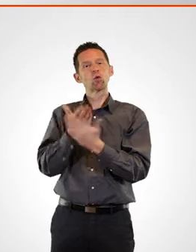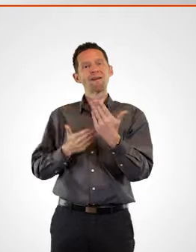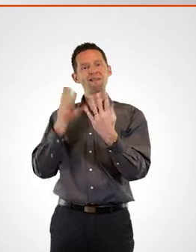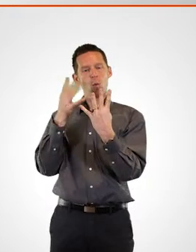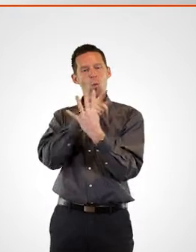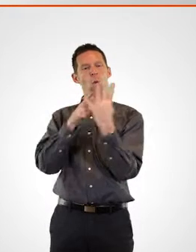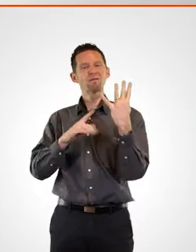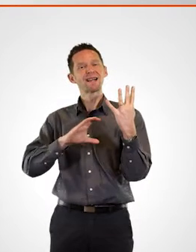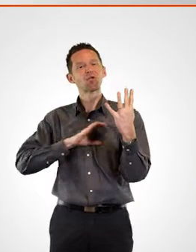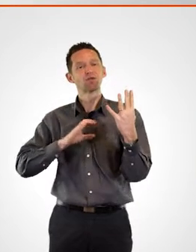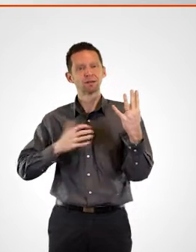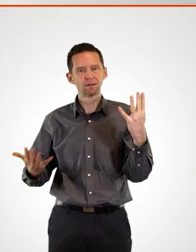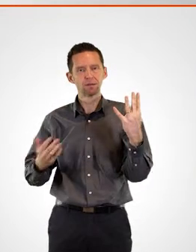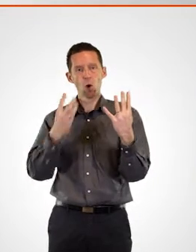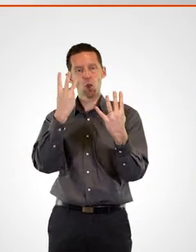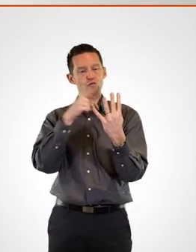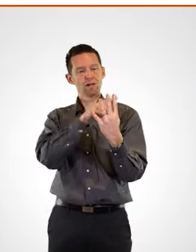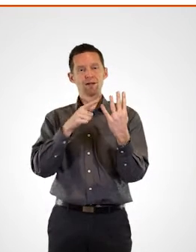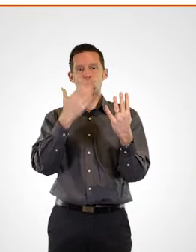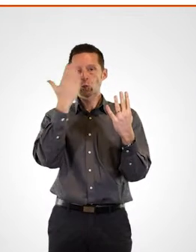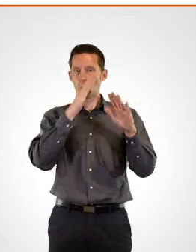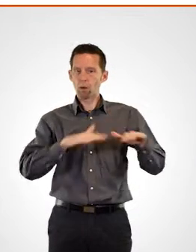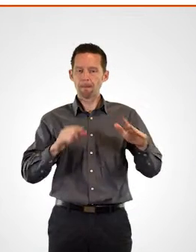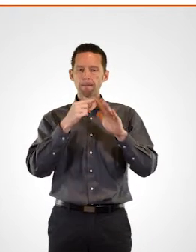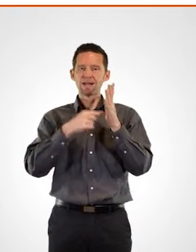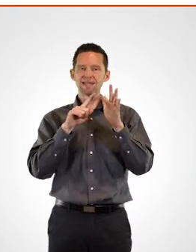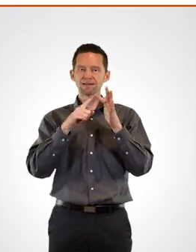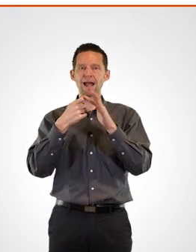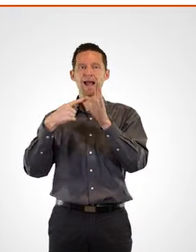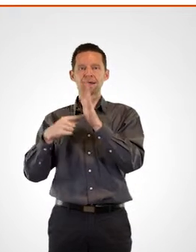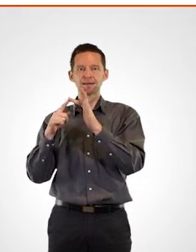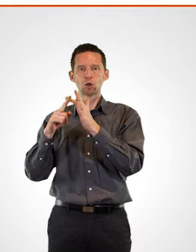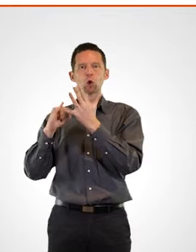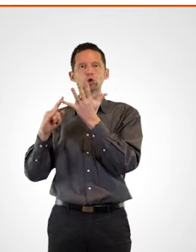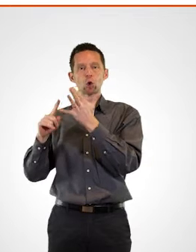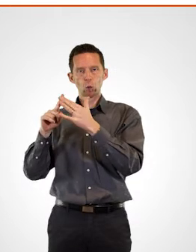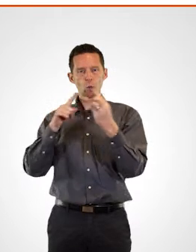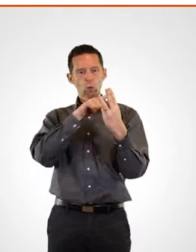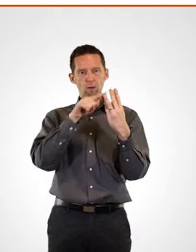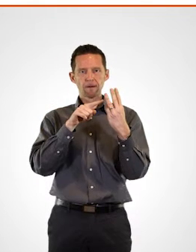and the experiences of four major characters, three school-age children, Pete, Kate and Sue,